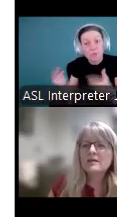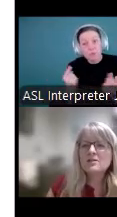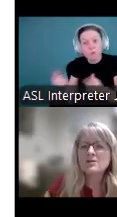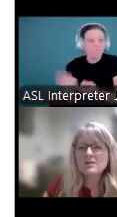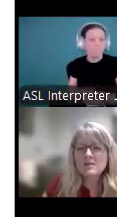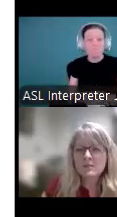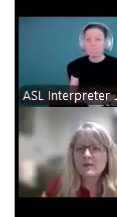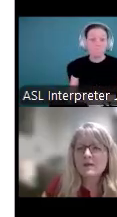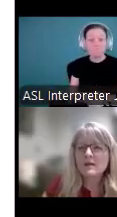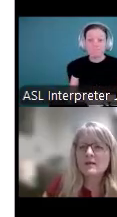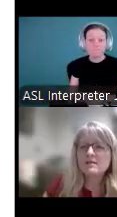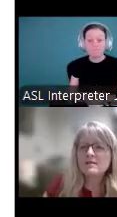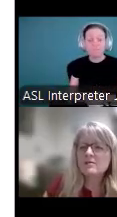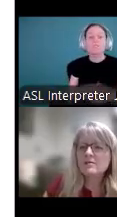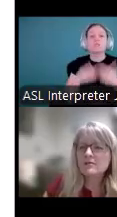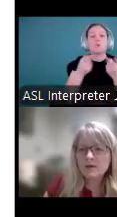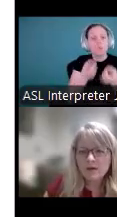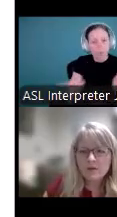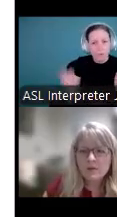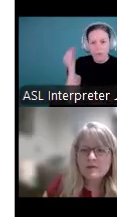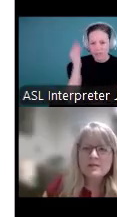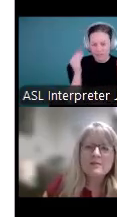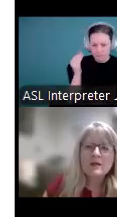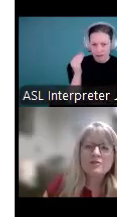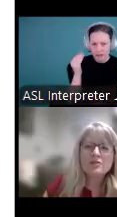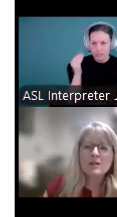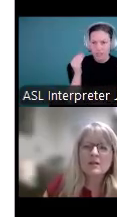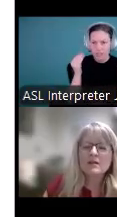into something that is interfering with participation.